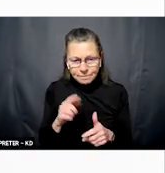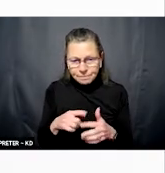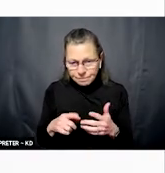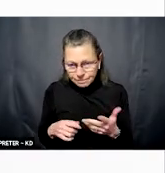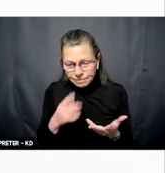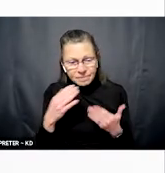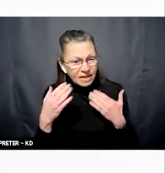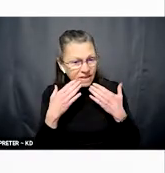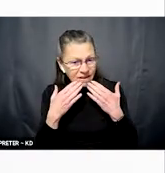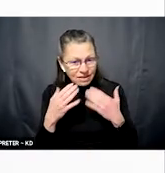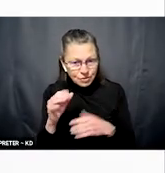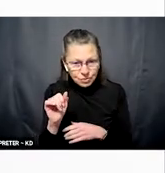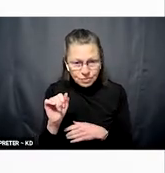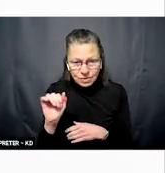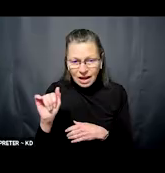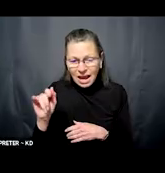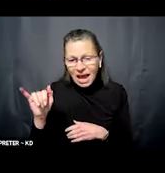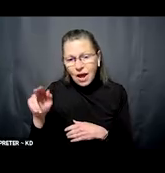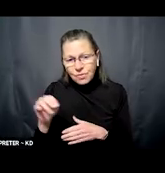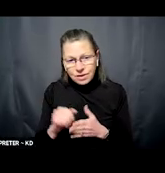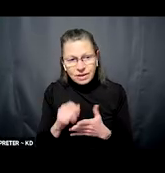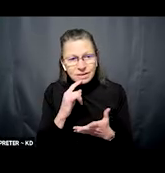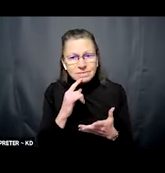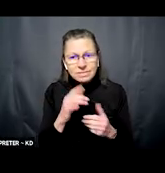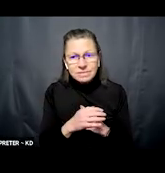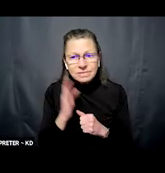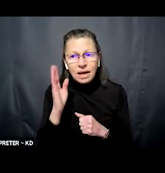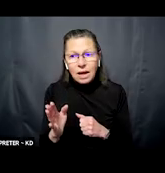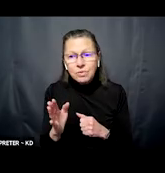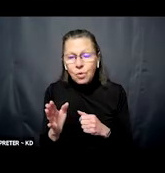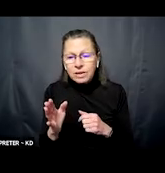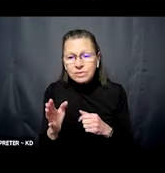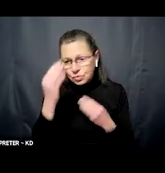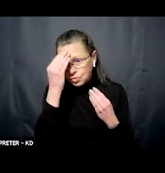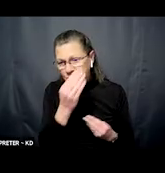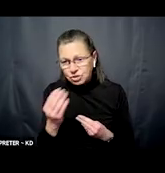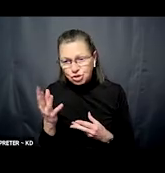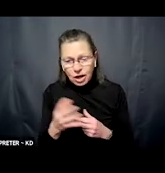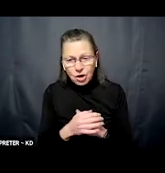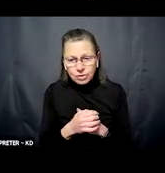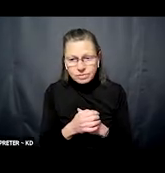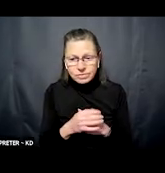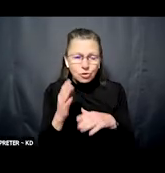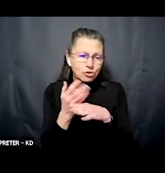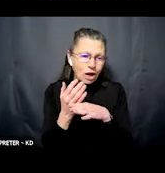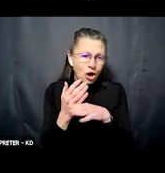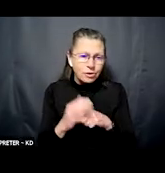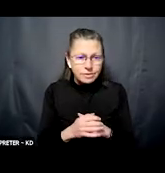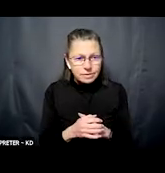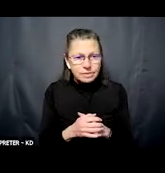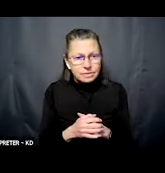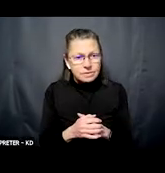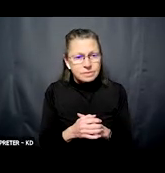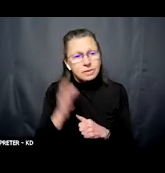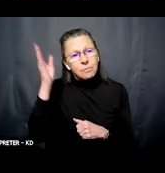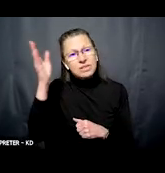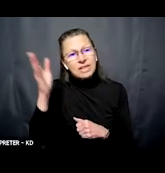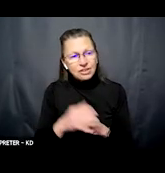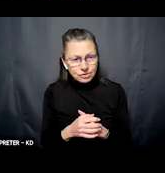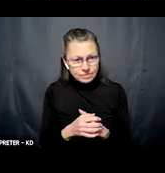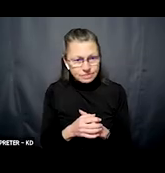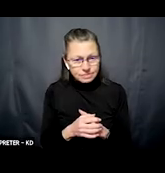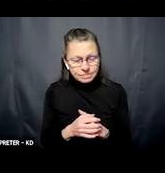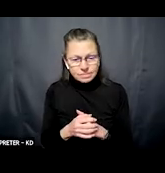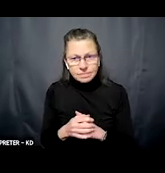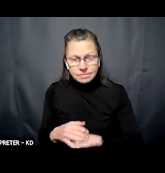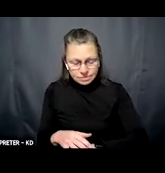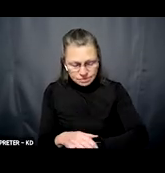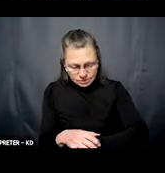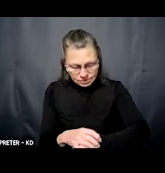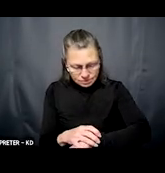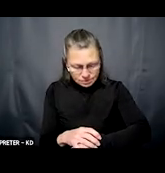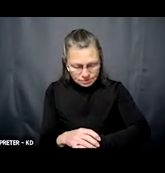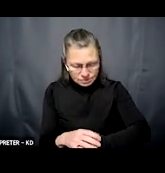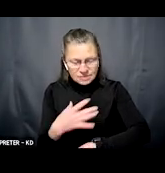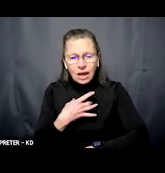Dr. Aaron Celious: Thank you, Ricky. I am going to share a presentation. I'd just like to acknowledge